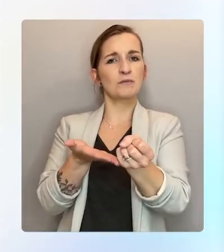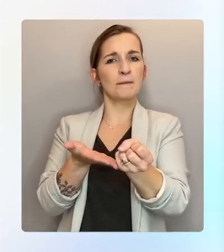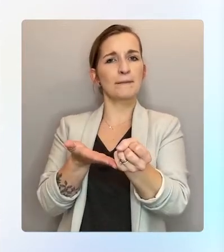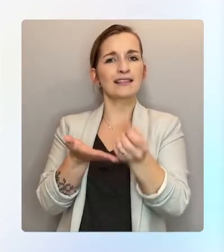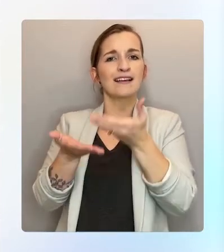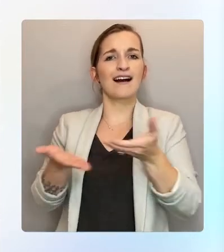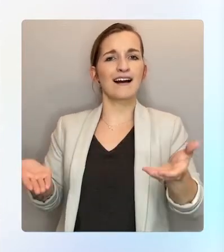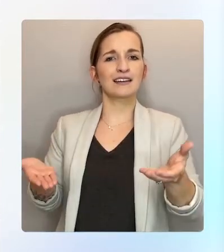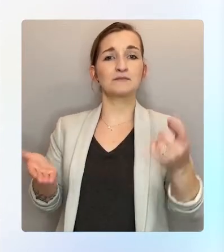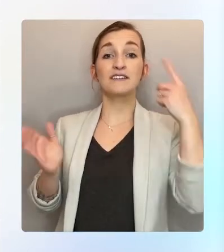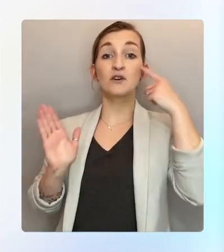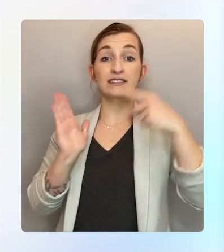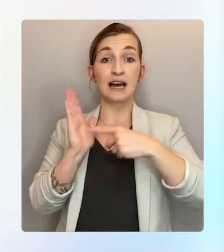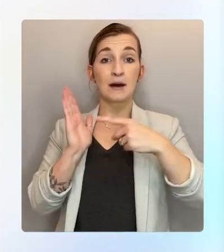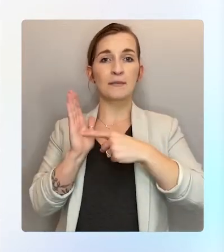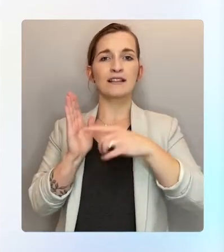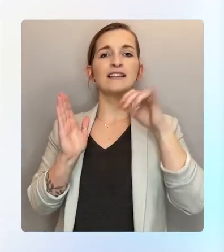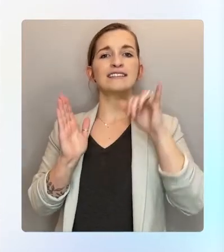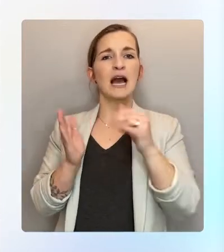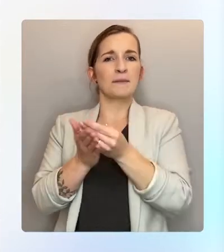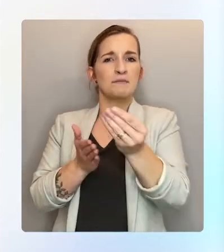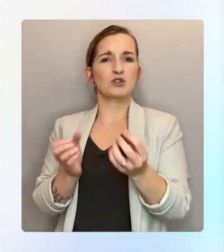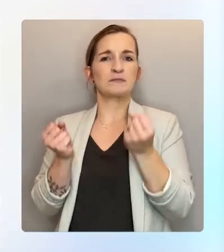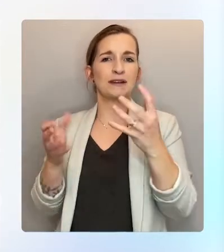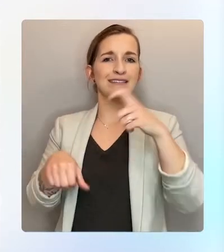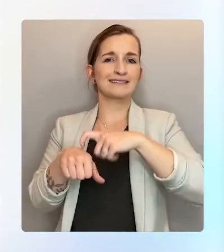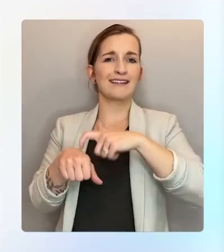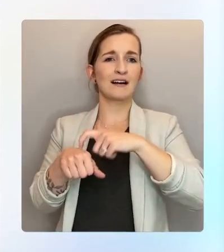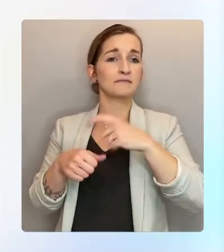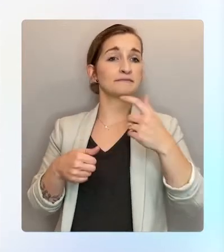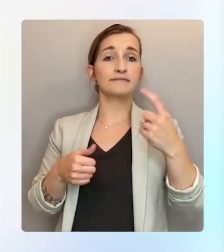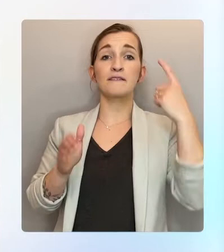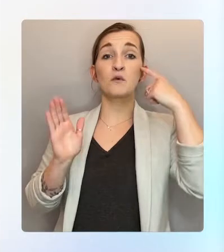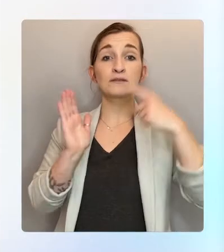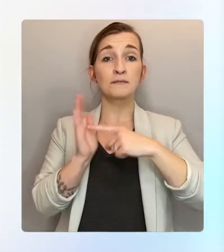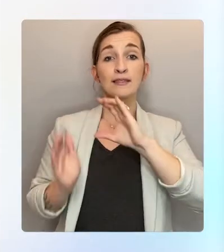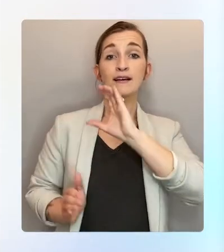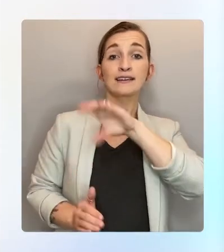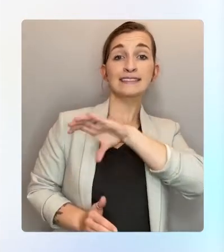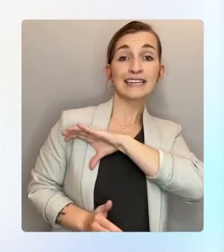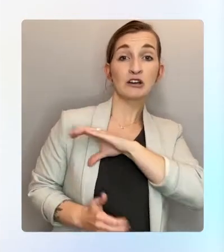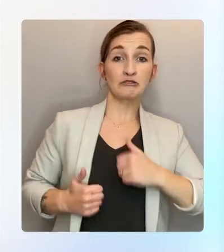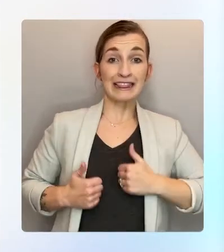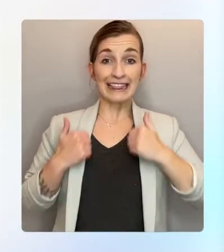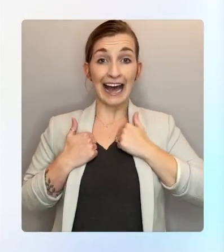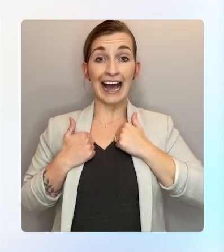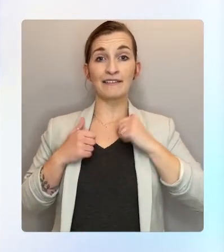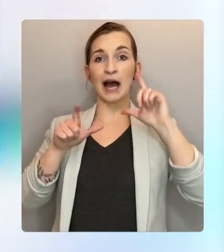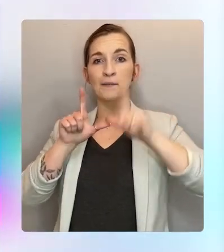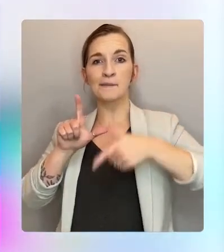Some examples of consumable IAPs are character lives or coins that you can use during gameplay.